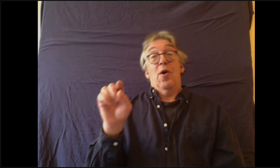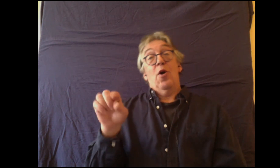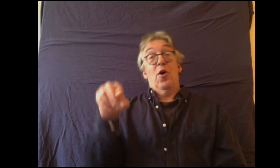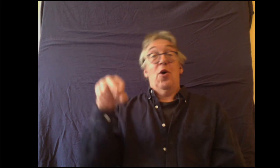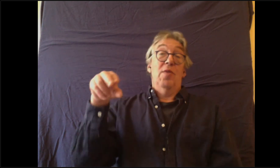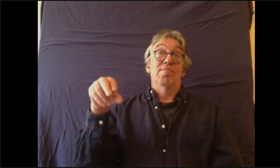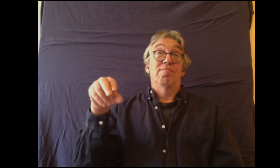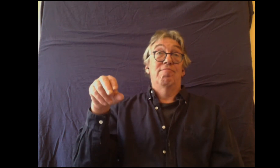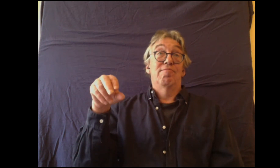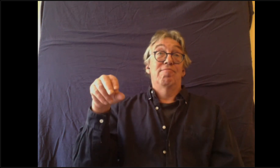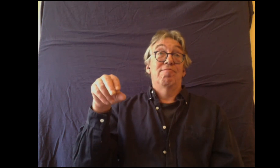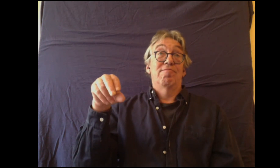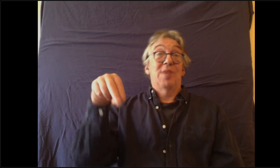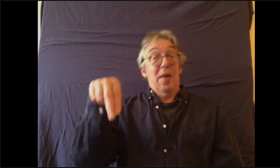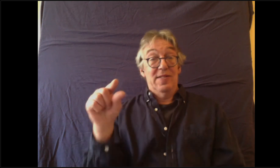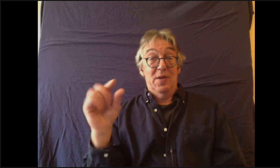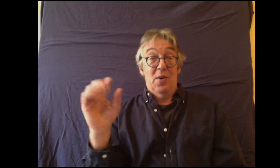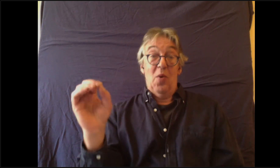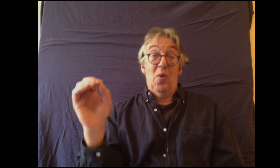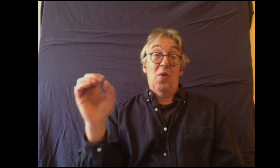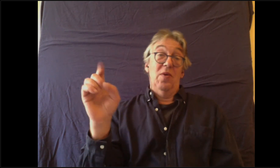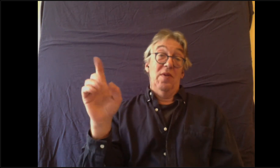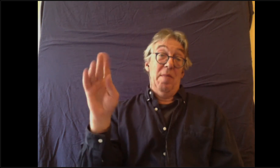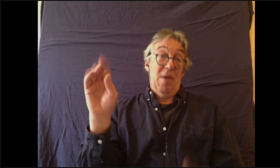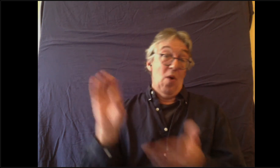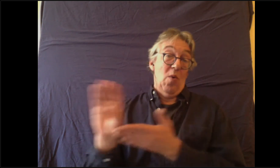But, when it comes to a call for proposals for example,